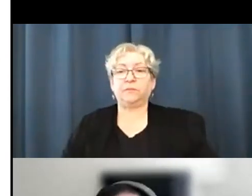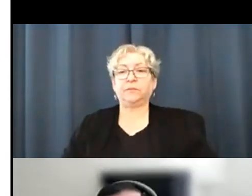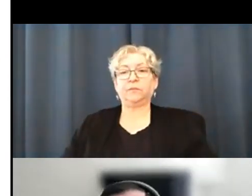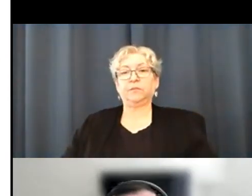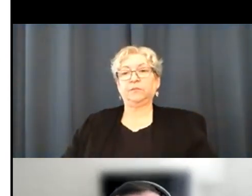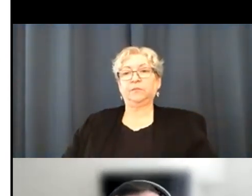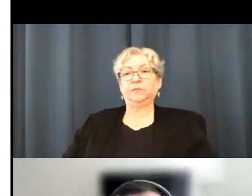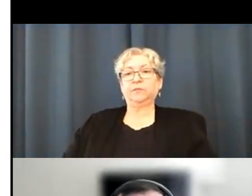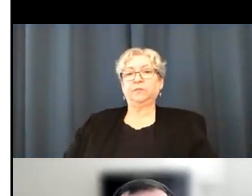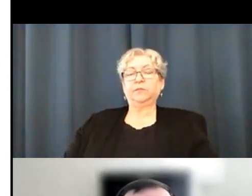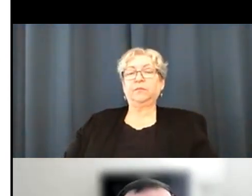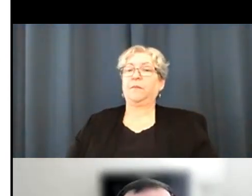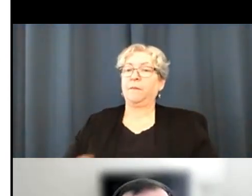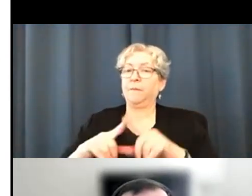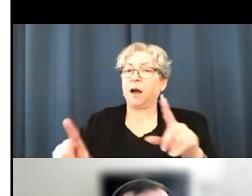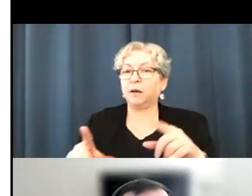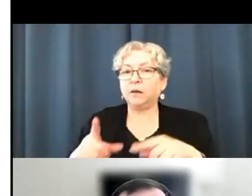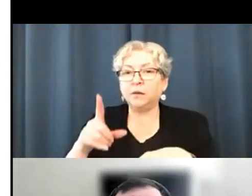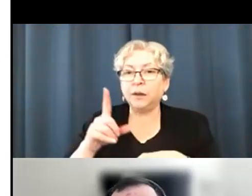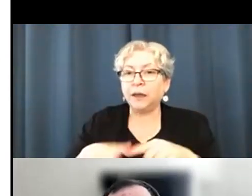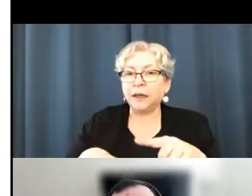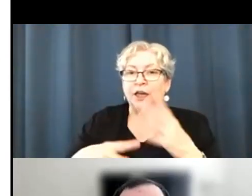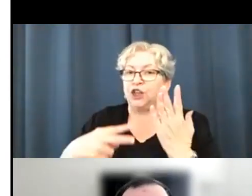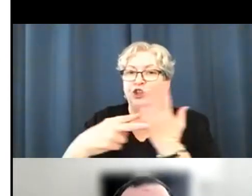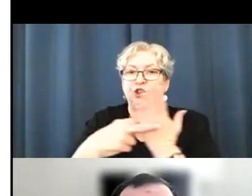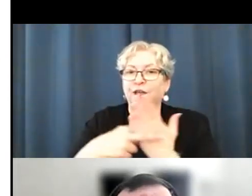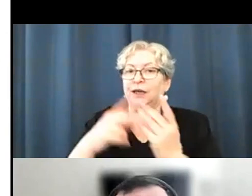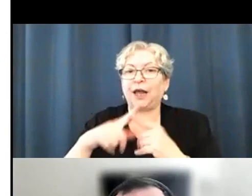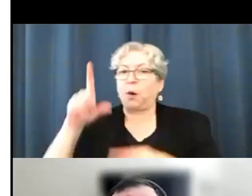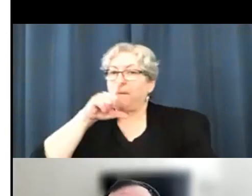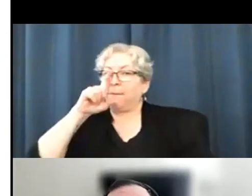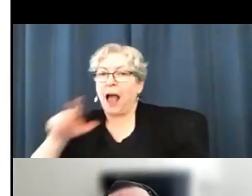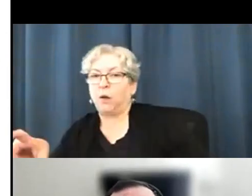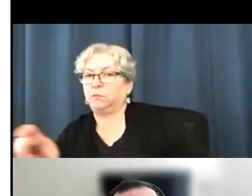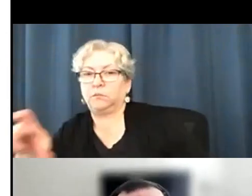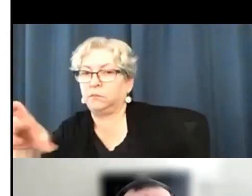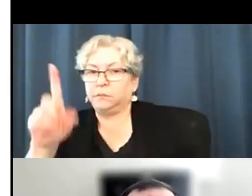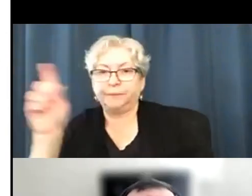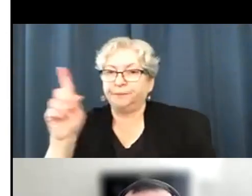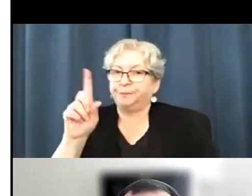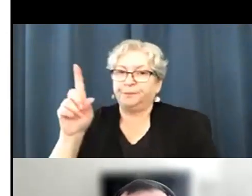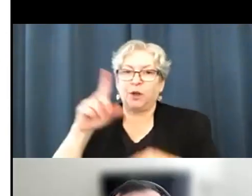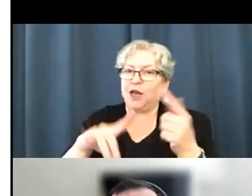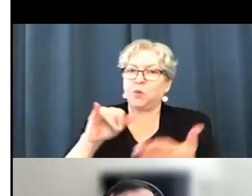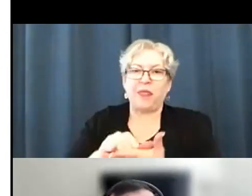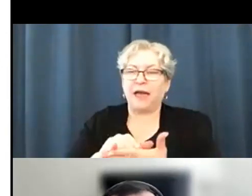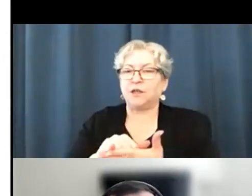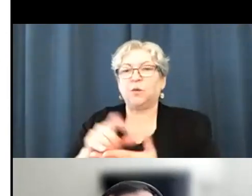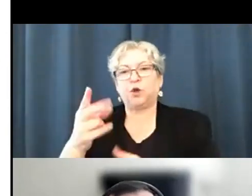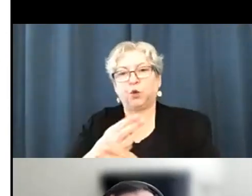The thing is you can't cheat. You can't accidentally use the mouse to navigate to a certain area. So, when you are doing this testing,